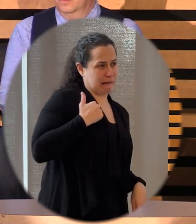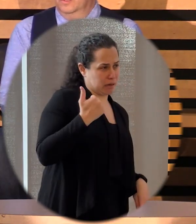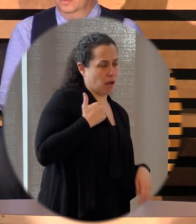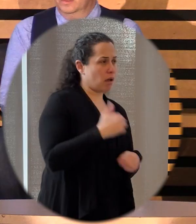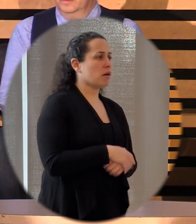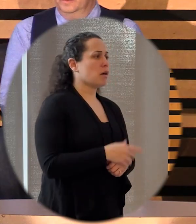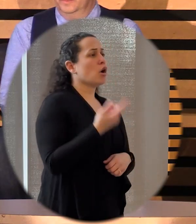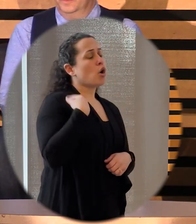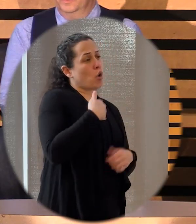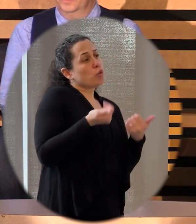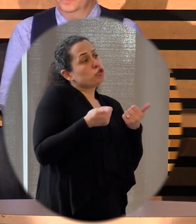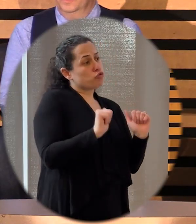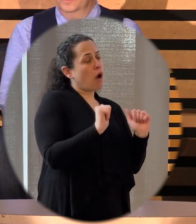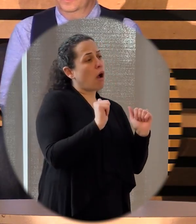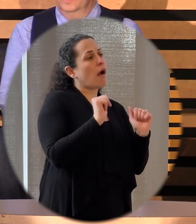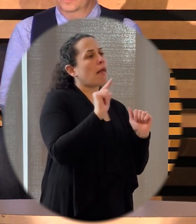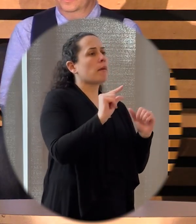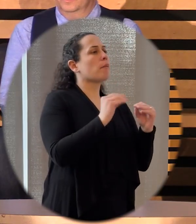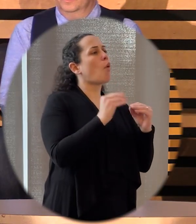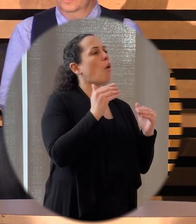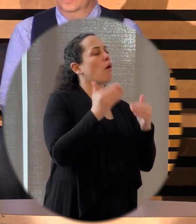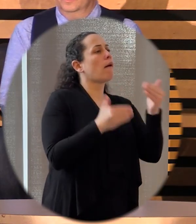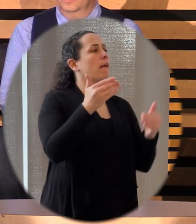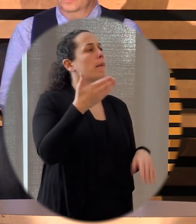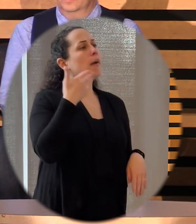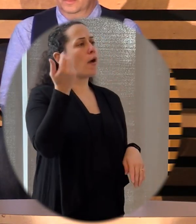and we try to be more progressive in in Stephanie's speech as well. There are some